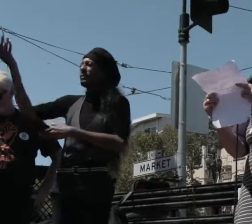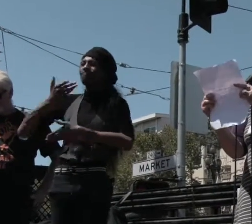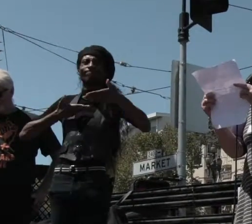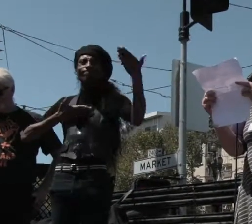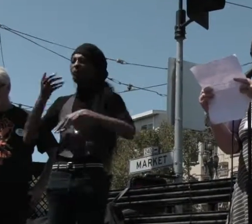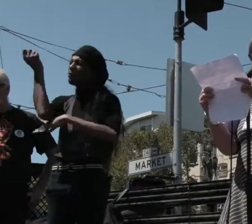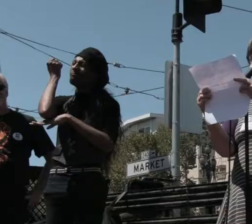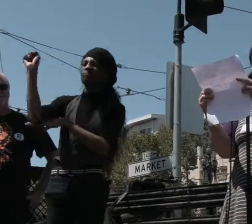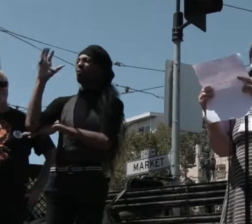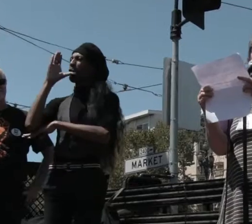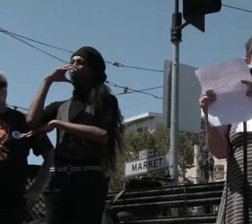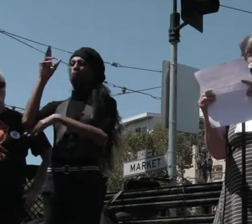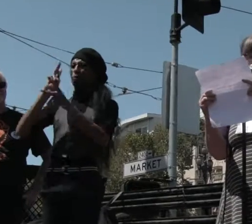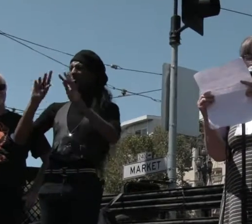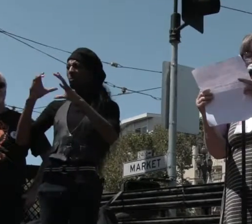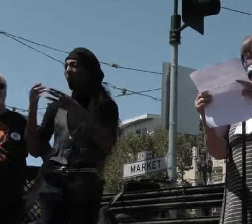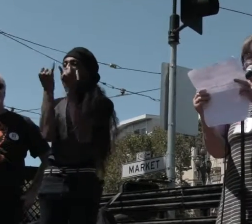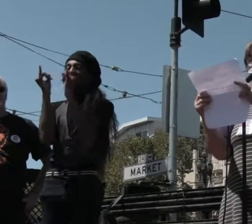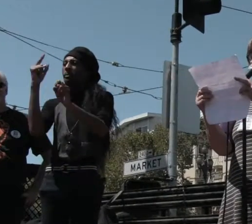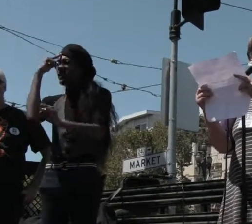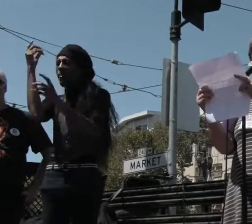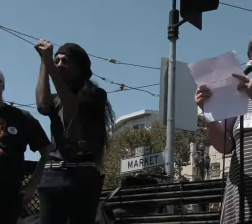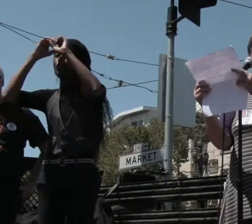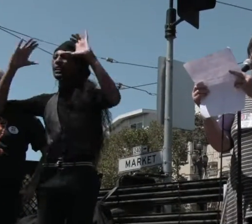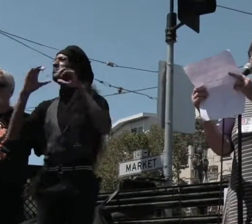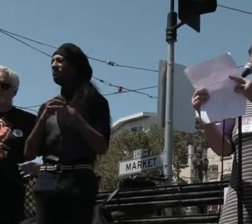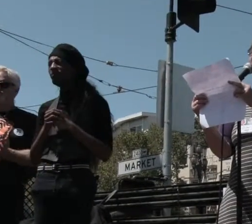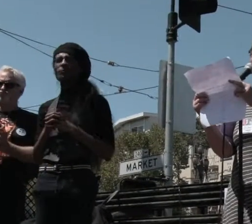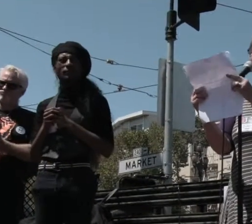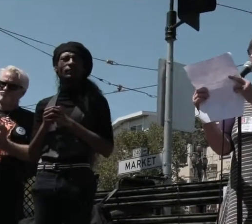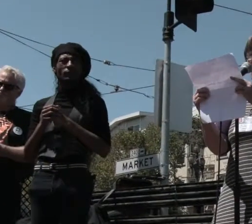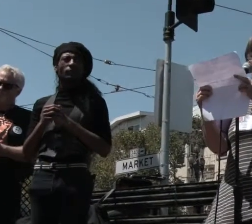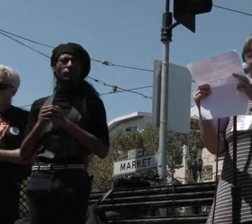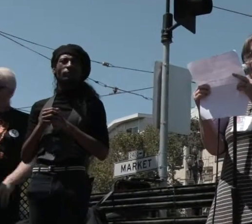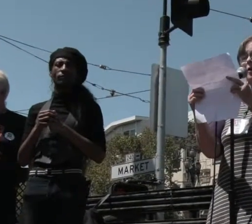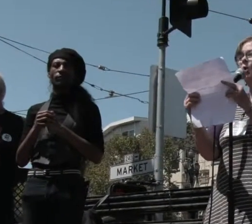weirdos and independent thinkers. Those of us who call San Francisco home